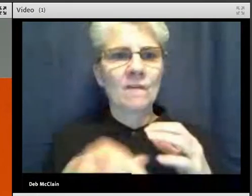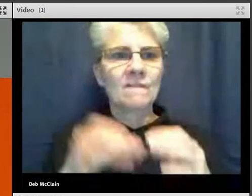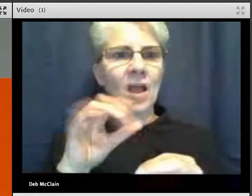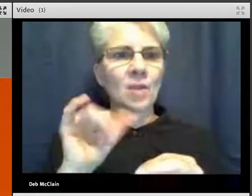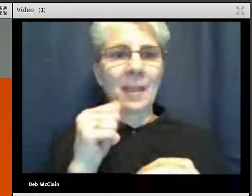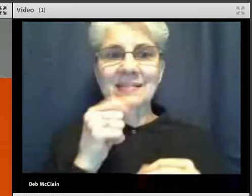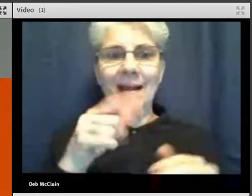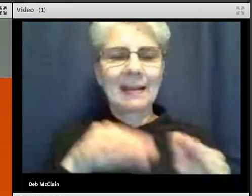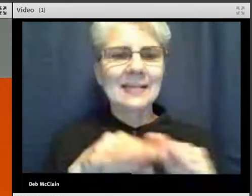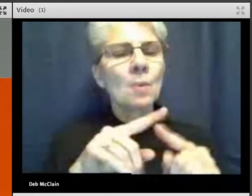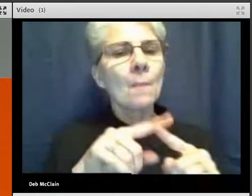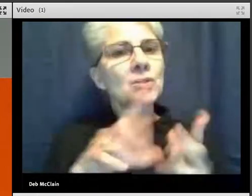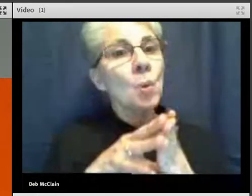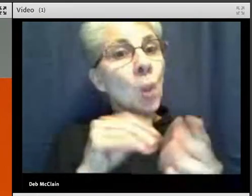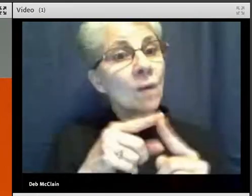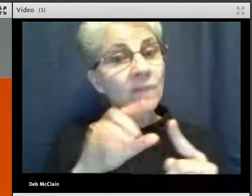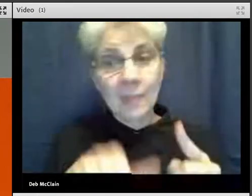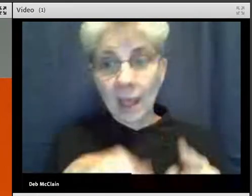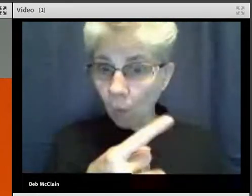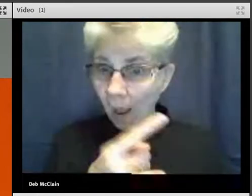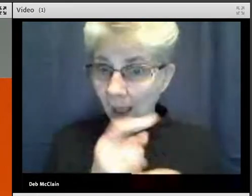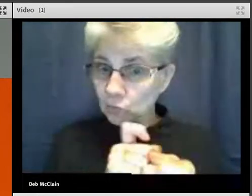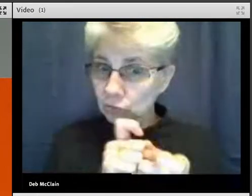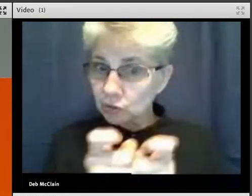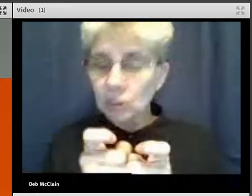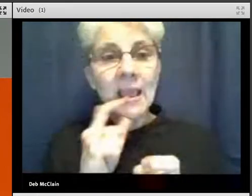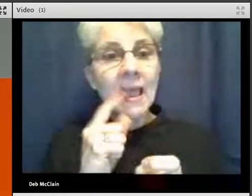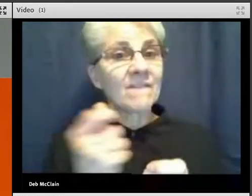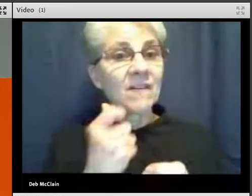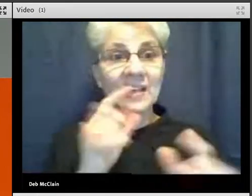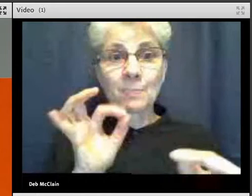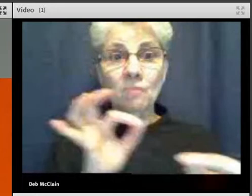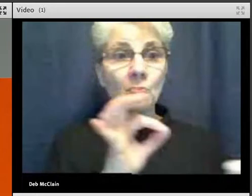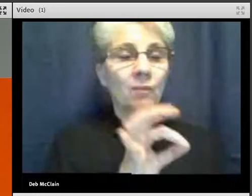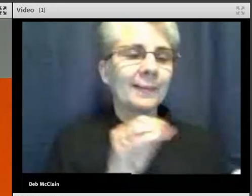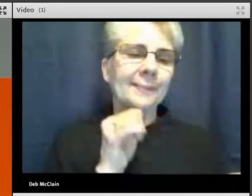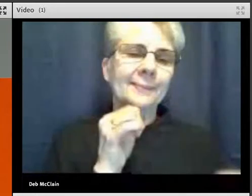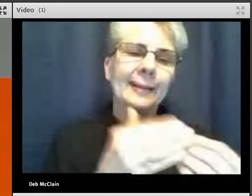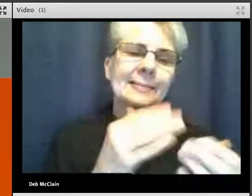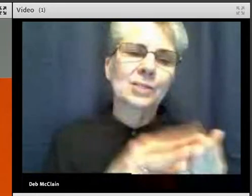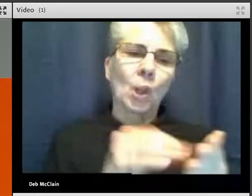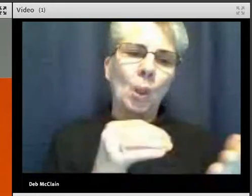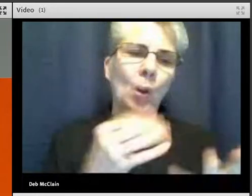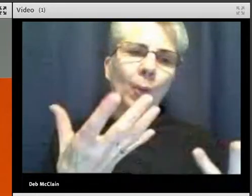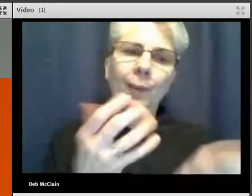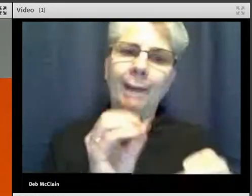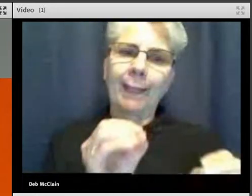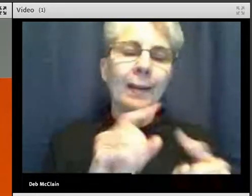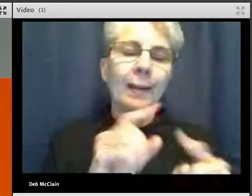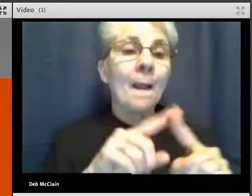Yeah, and it is devastating when you find your page is inaccessible, but you learn from that, right? If everything is always perfect that you do,